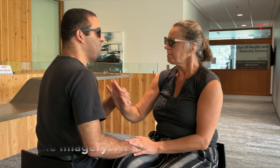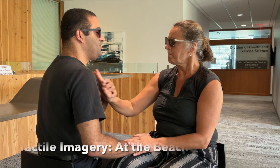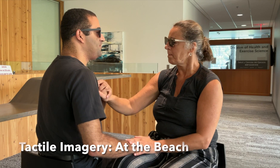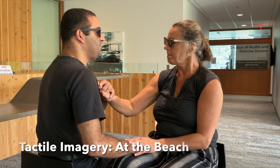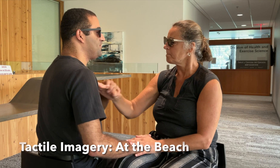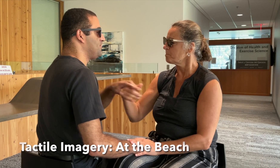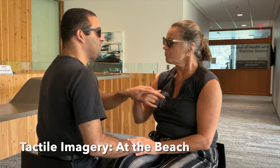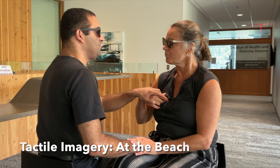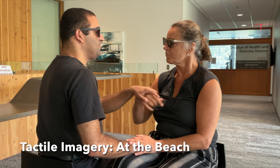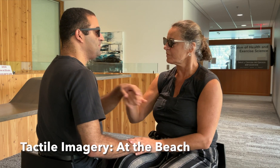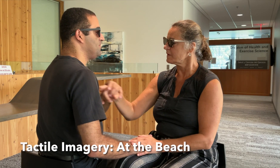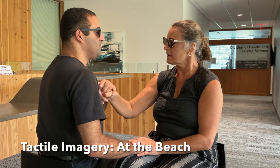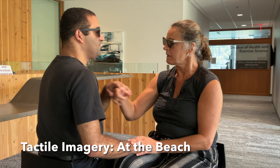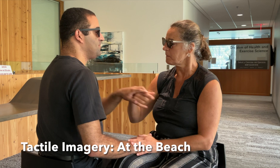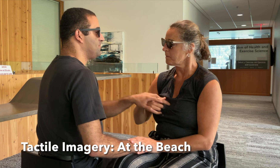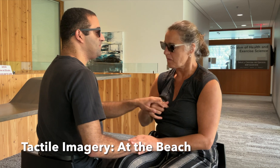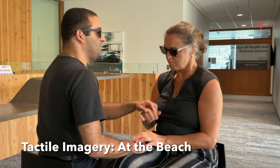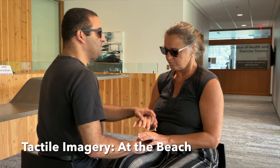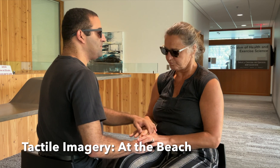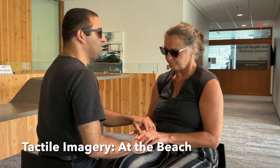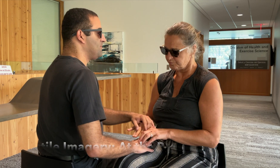Tactile Imagery: At the Beach.